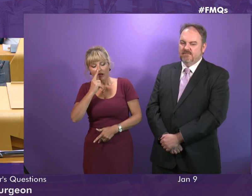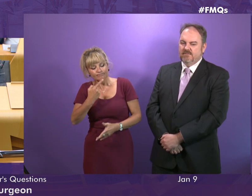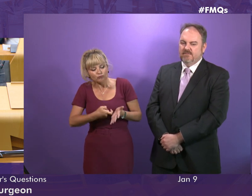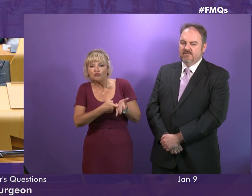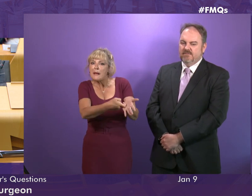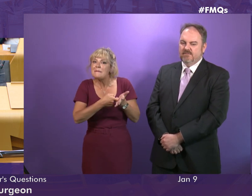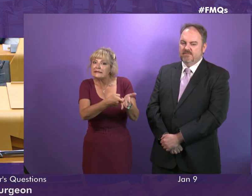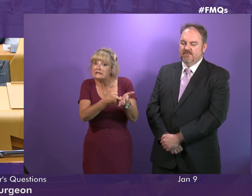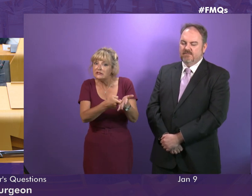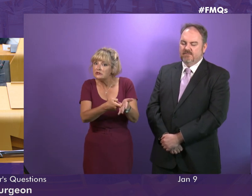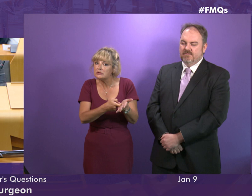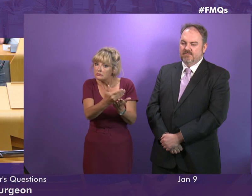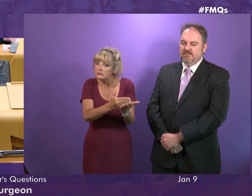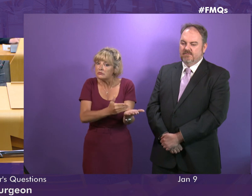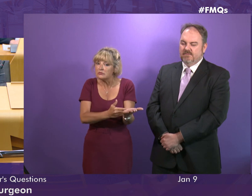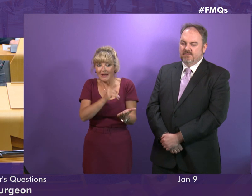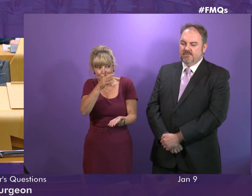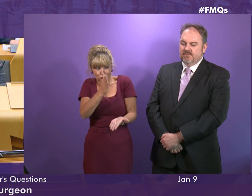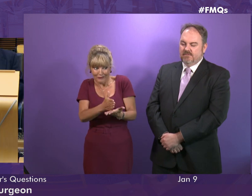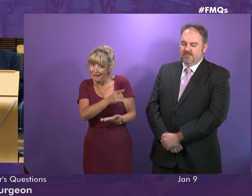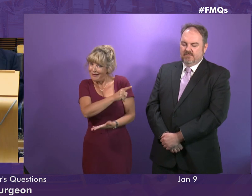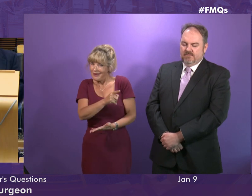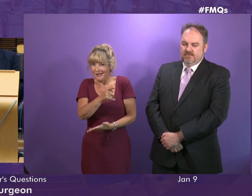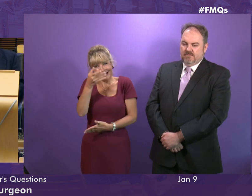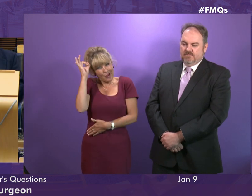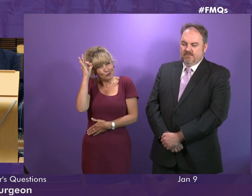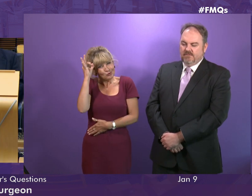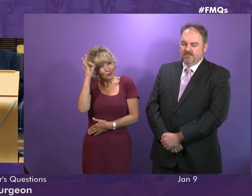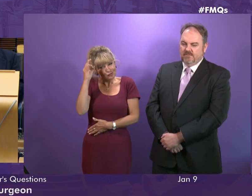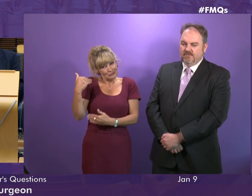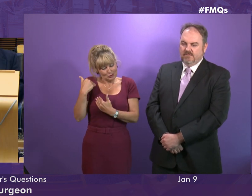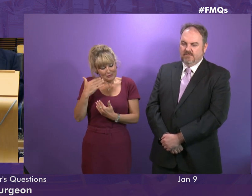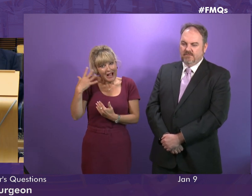clear responsibility of any council is to respond to and address those recommendations.